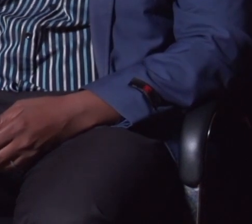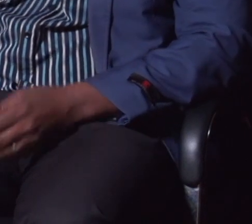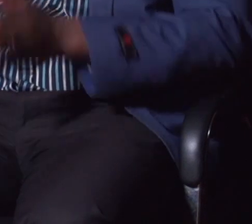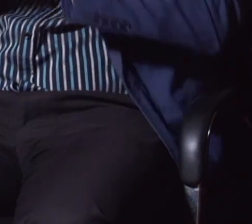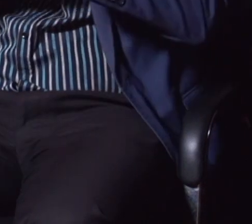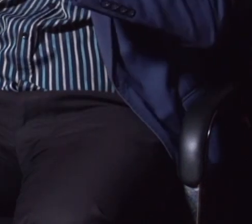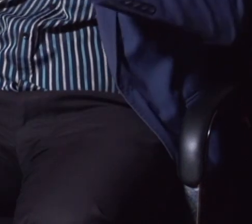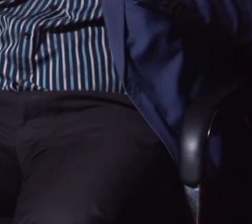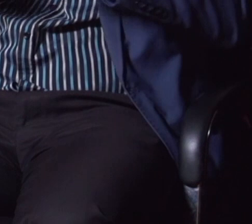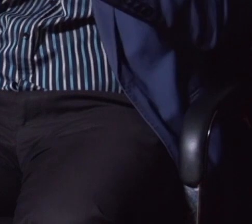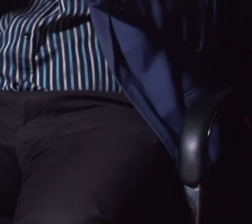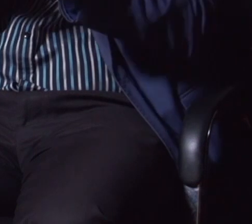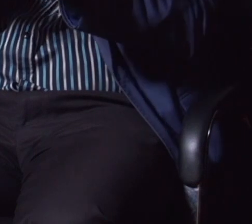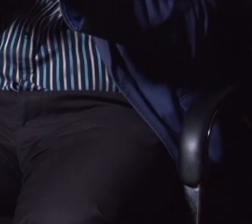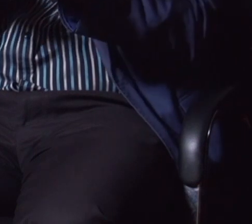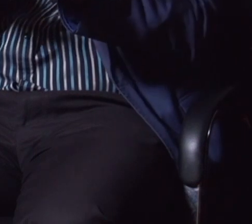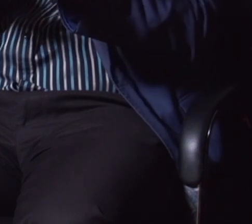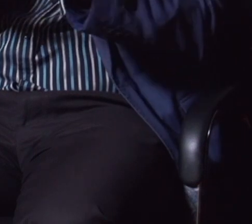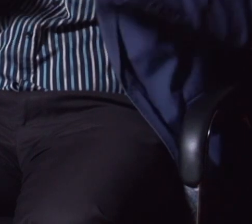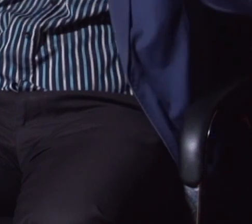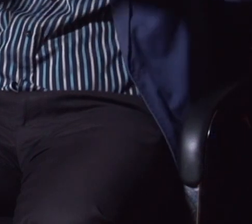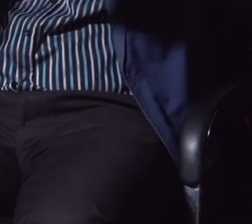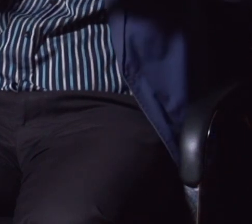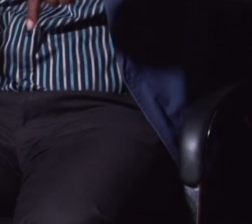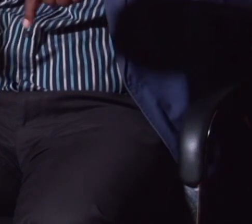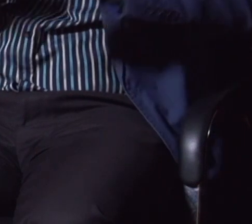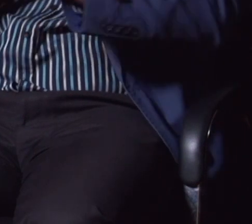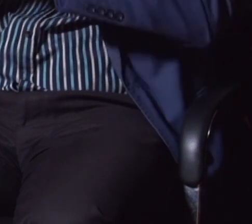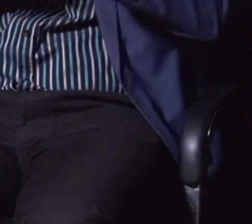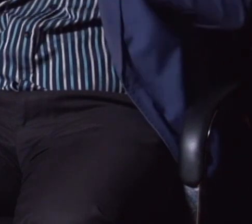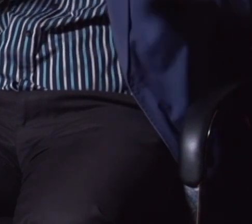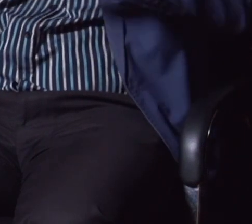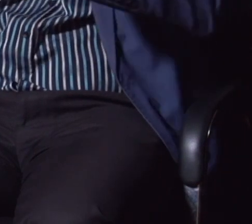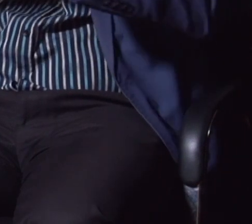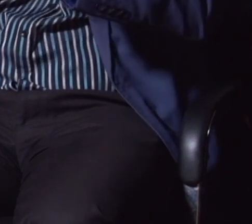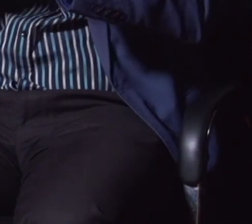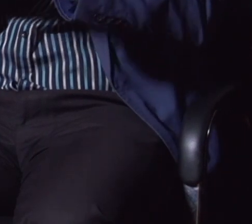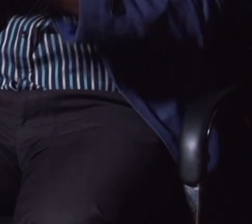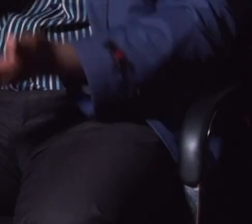before, had no sign language interpreters, but now sign language interpreters